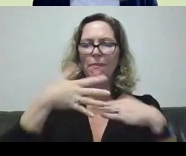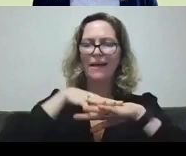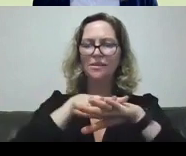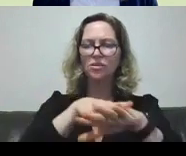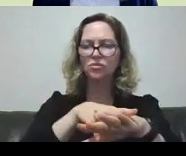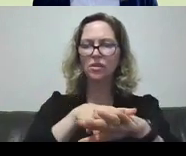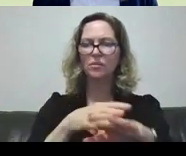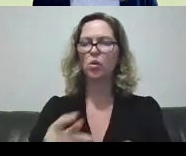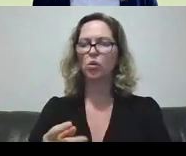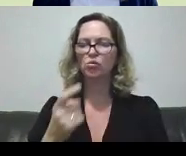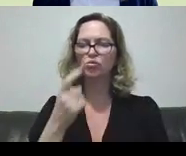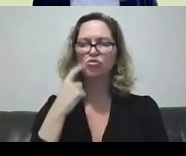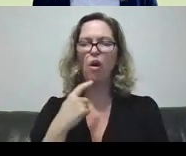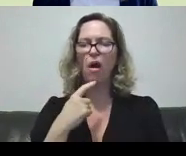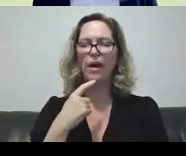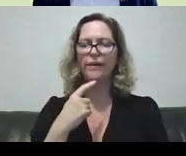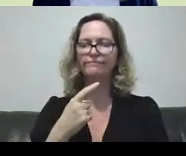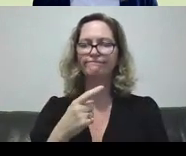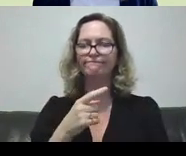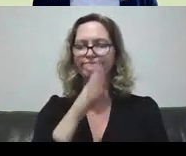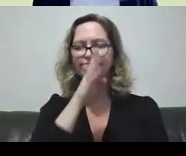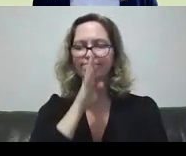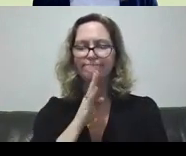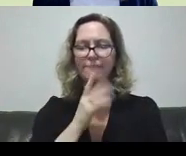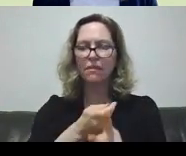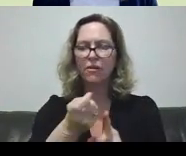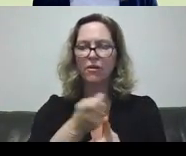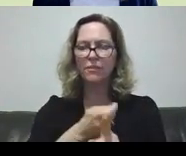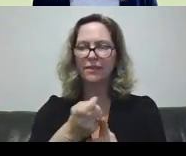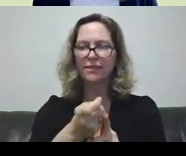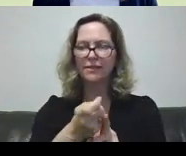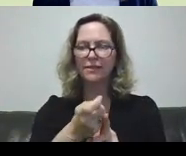life it's just not going to sit well, it's not going to align with your